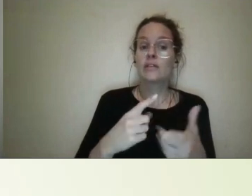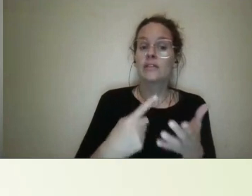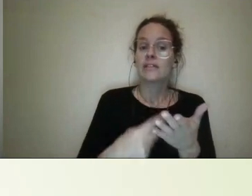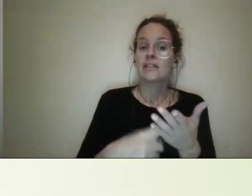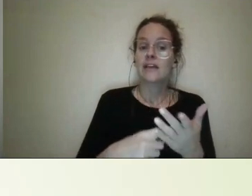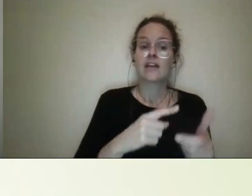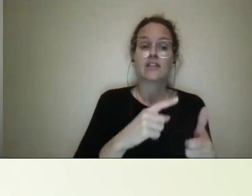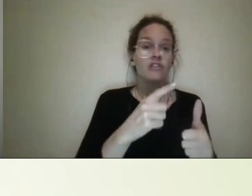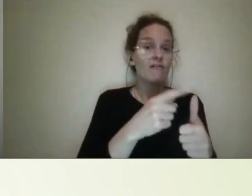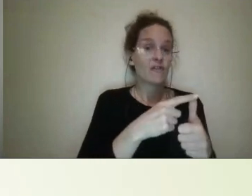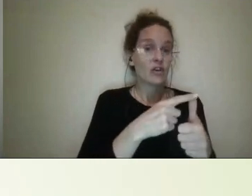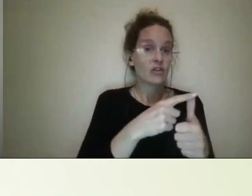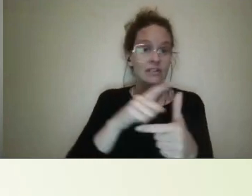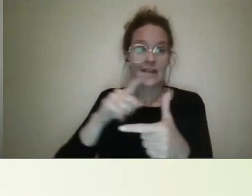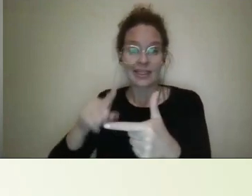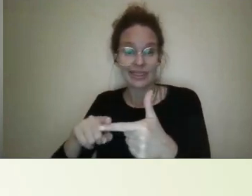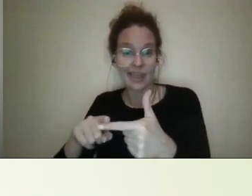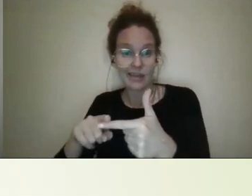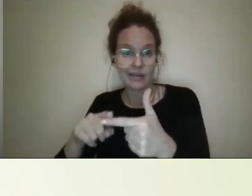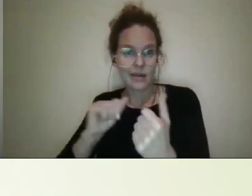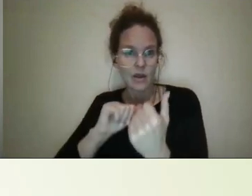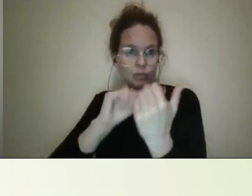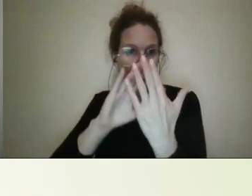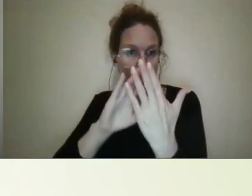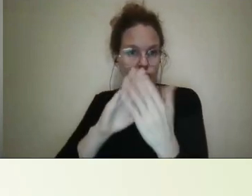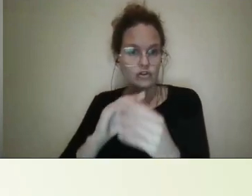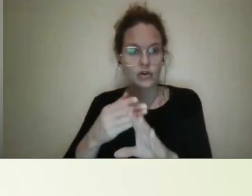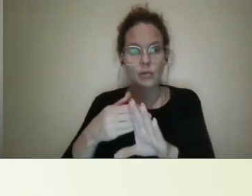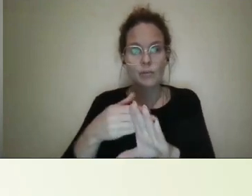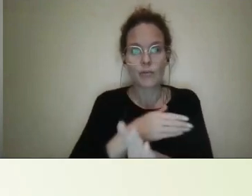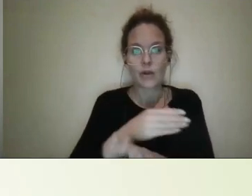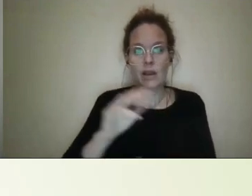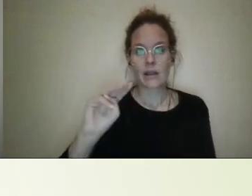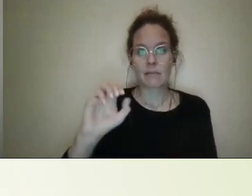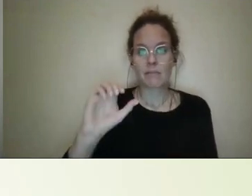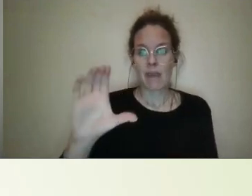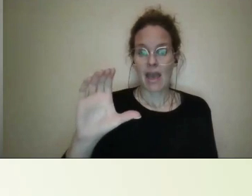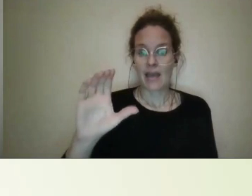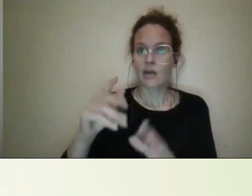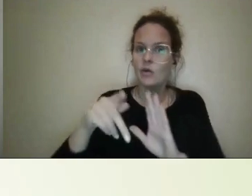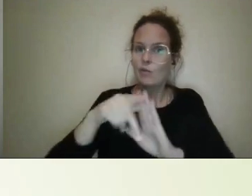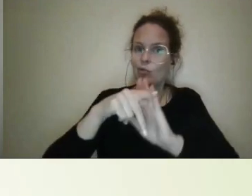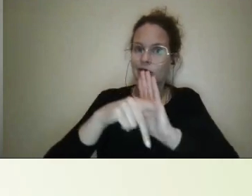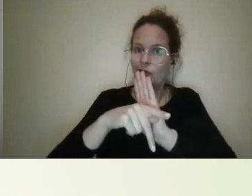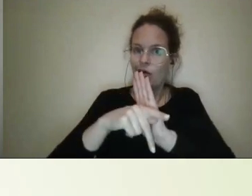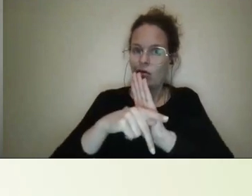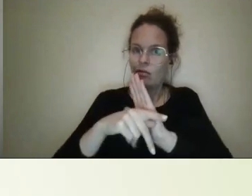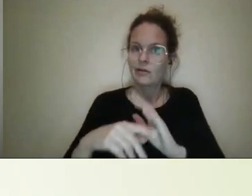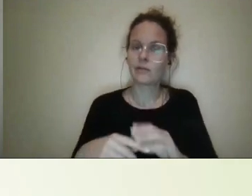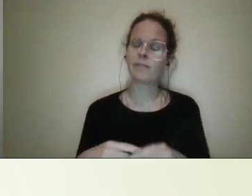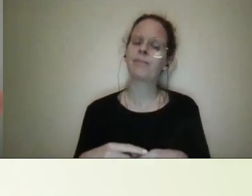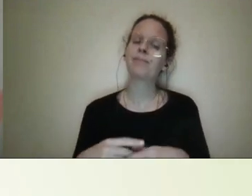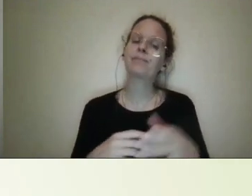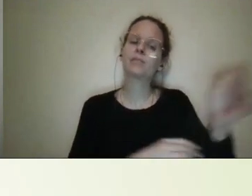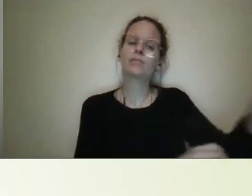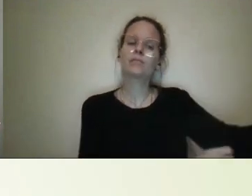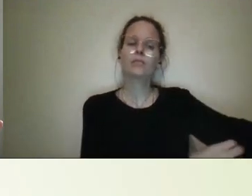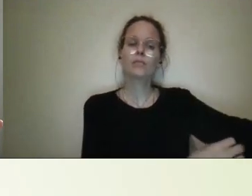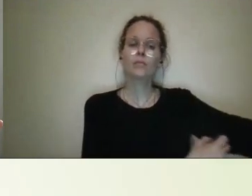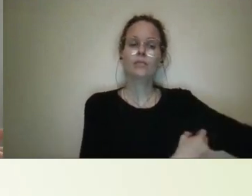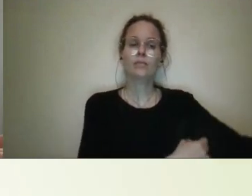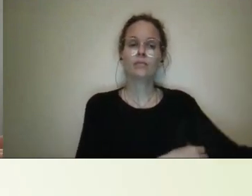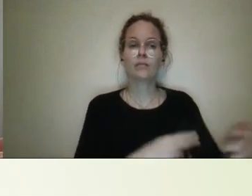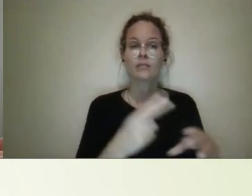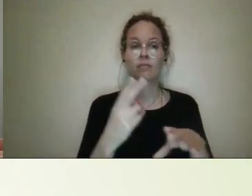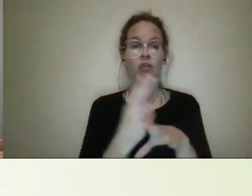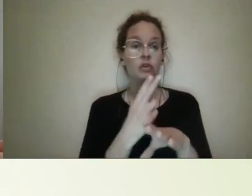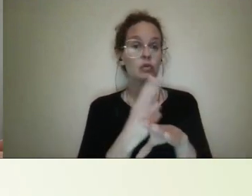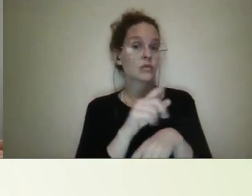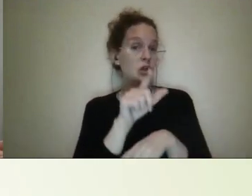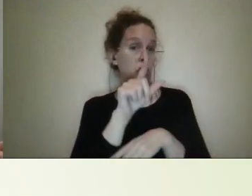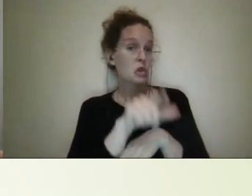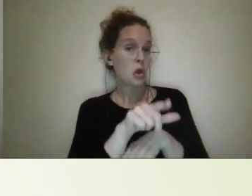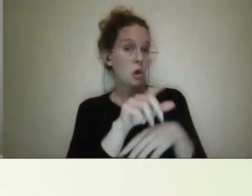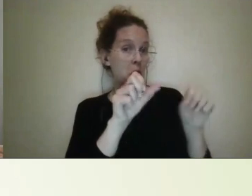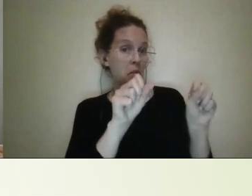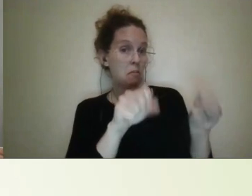we call a pre-mac principle and this is using a low probability with a high